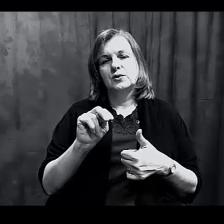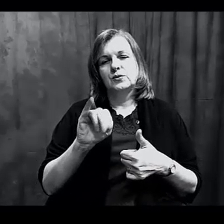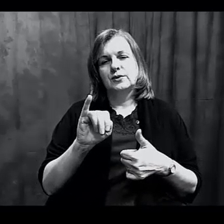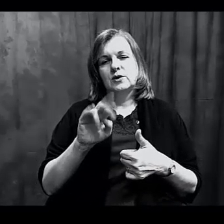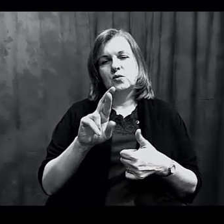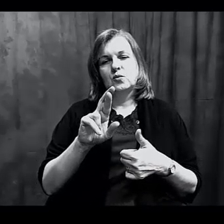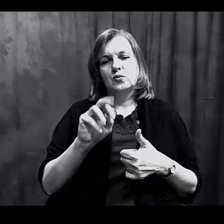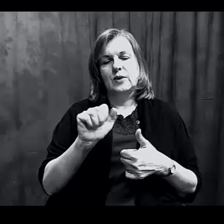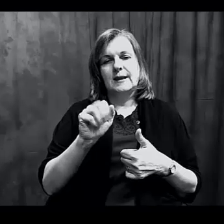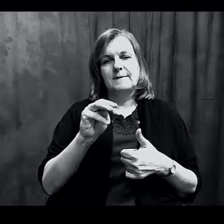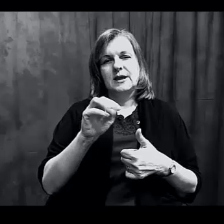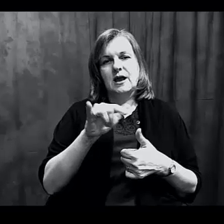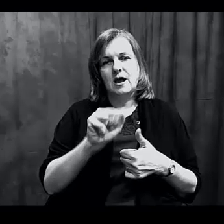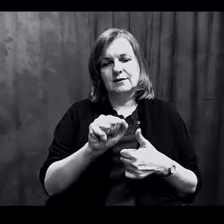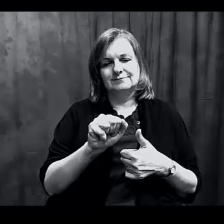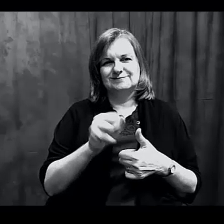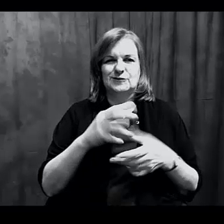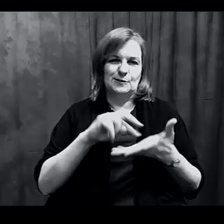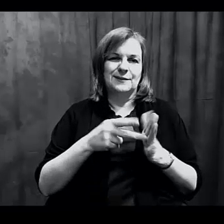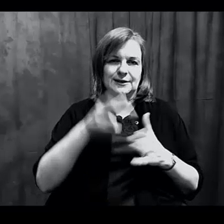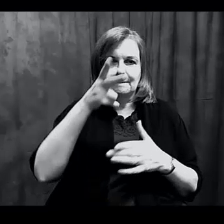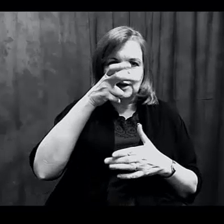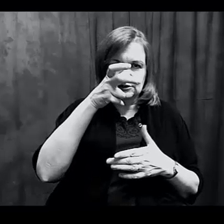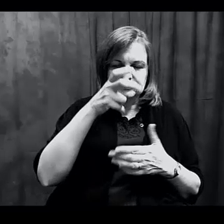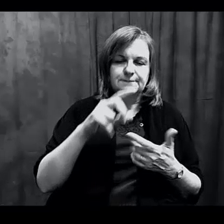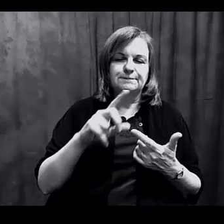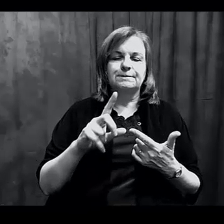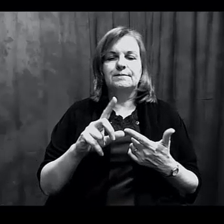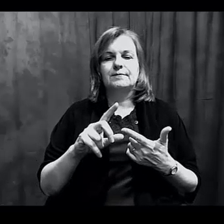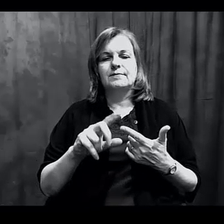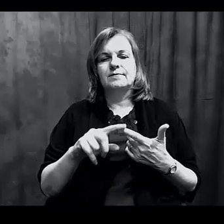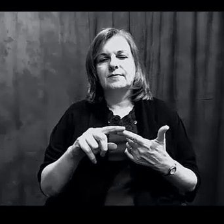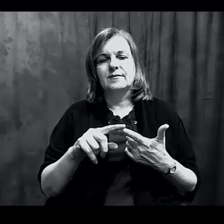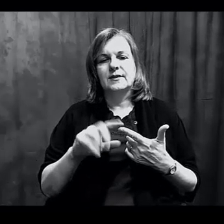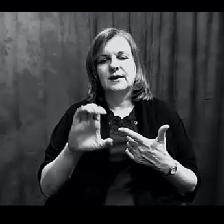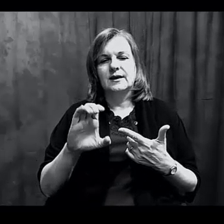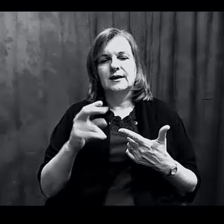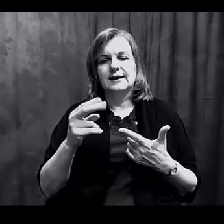some are going to be saltwater some will be freshwater some will live in deserts some